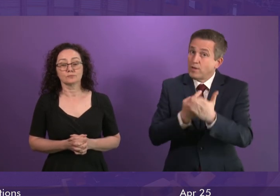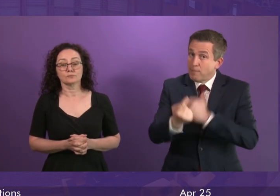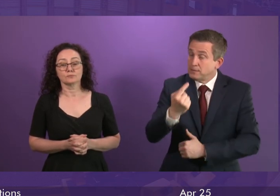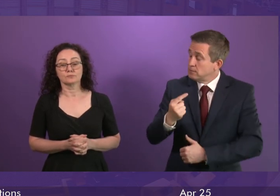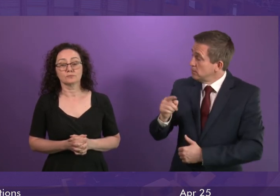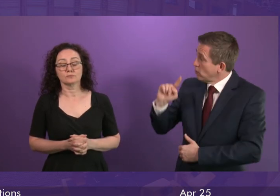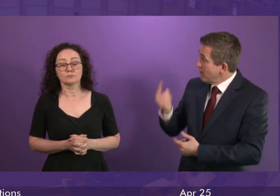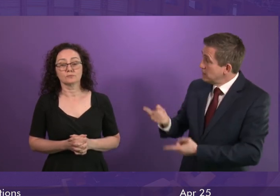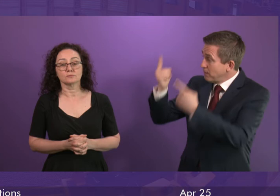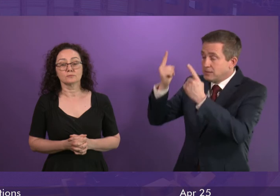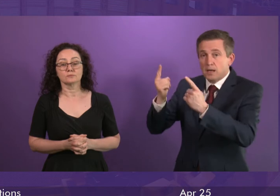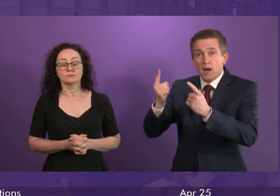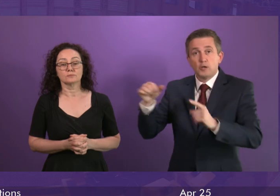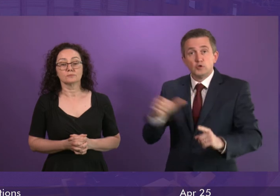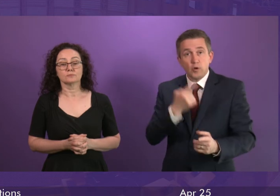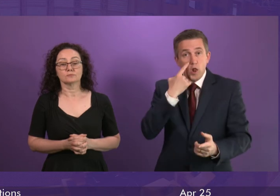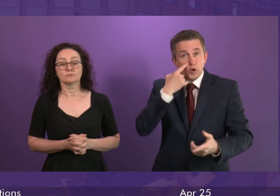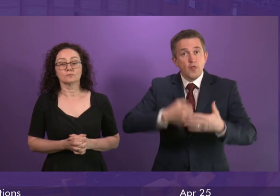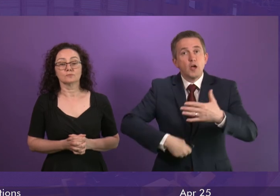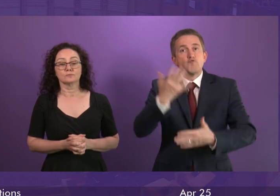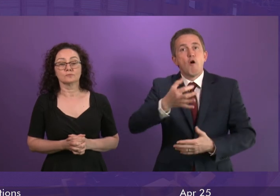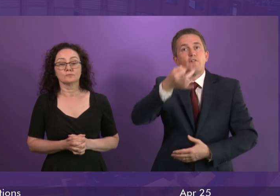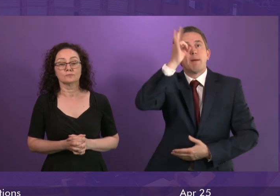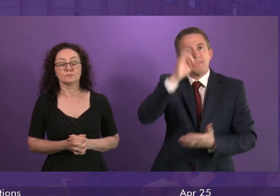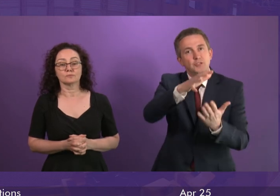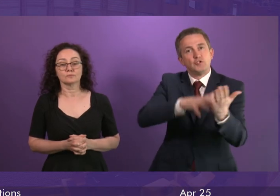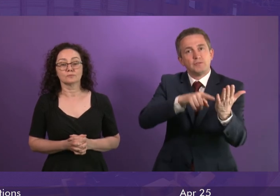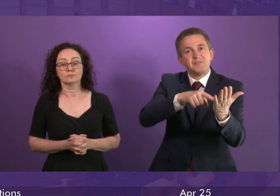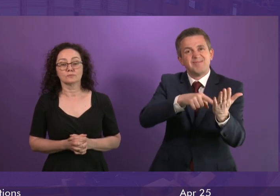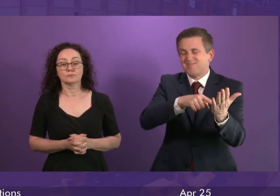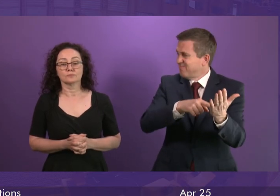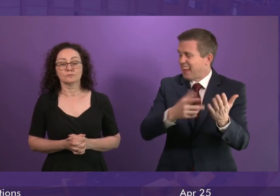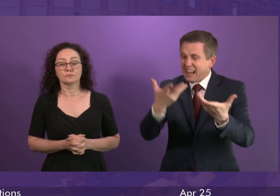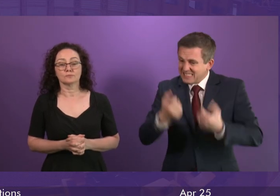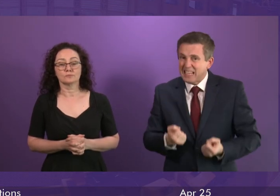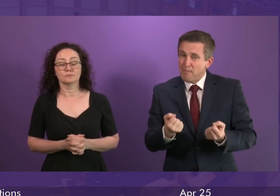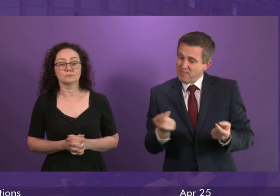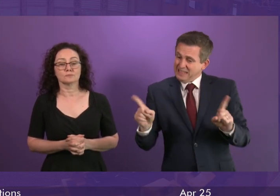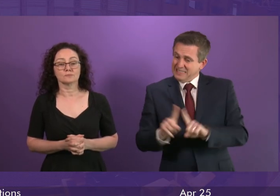accept that what the growth commission offers is closer to the failed economics of the UK